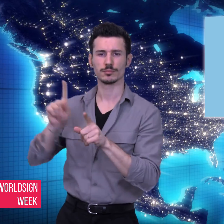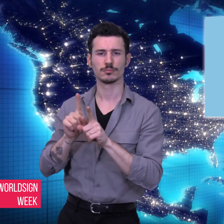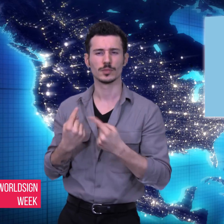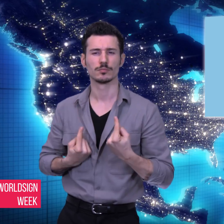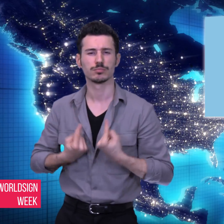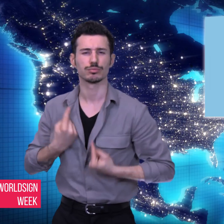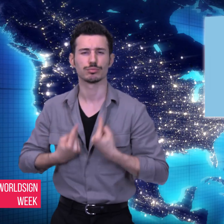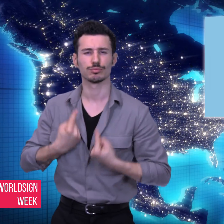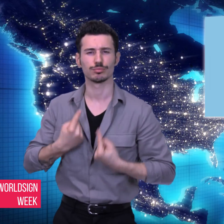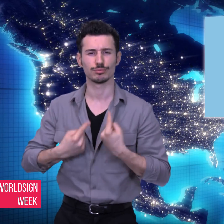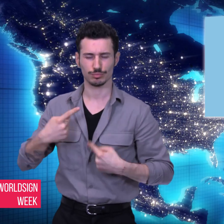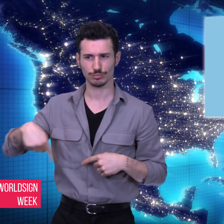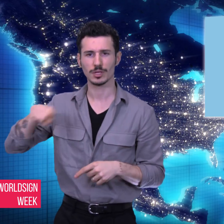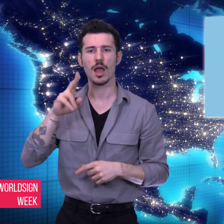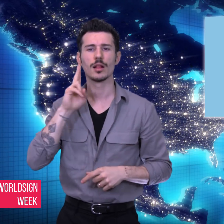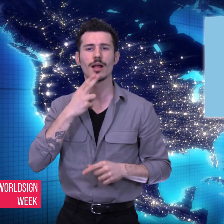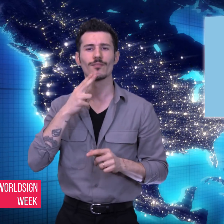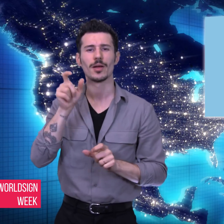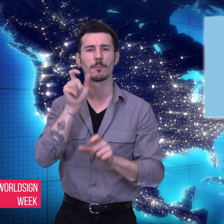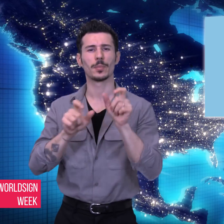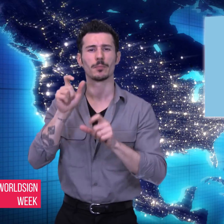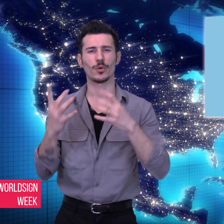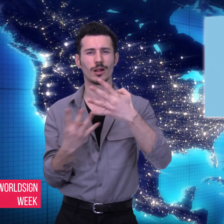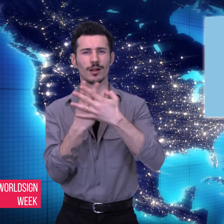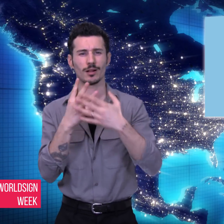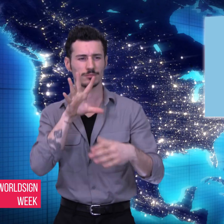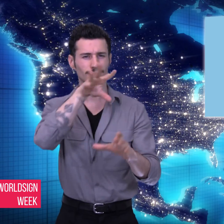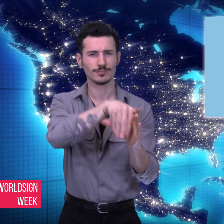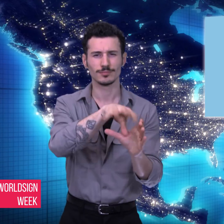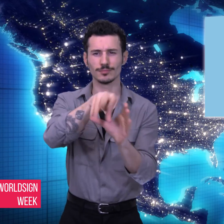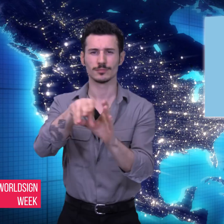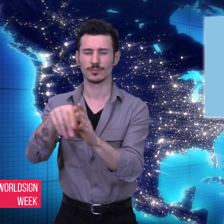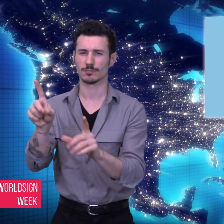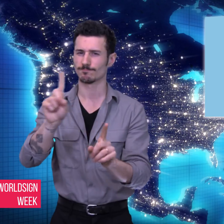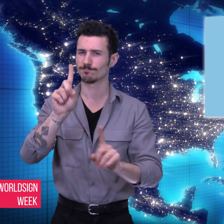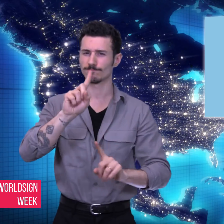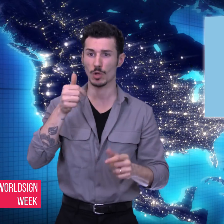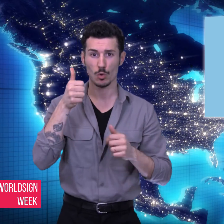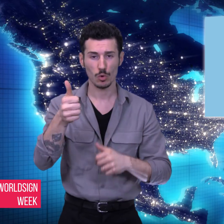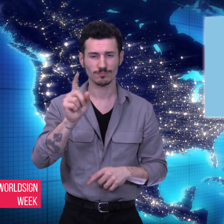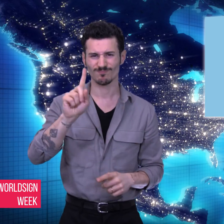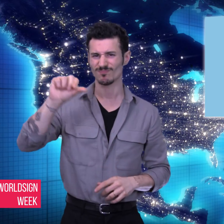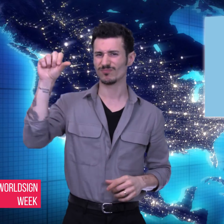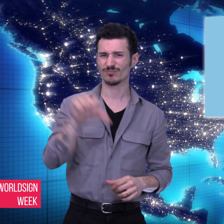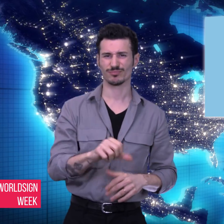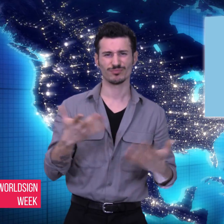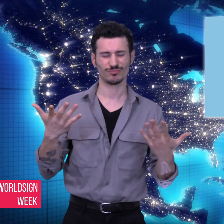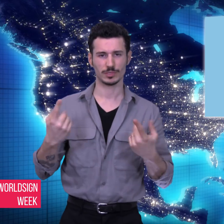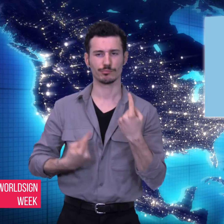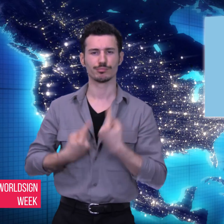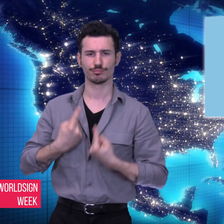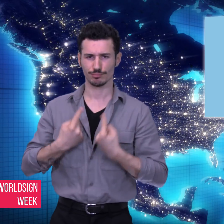had not provided adequate services to its Deaf inmates.